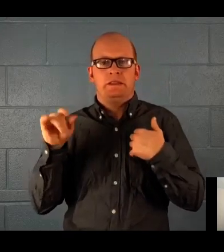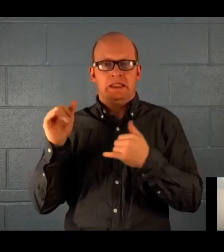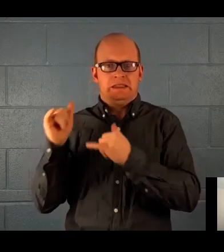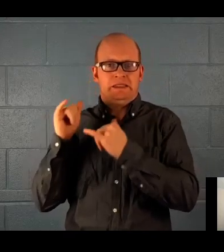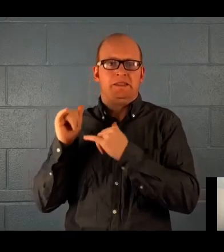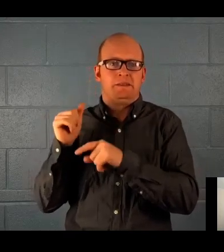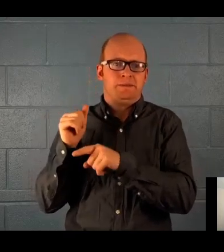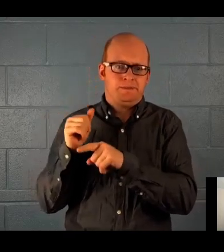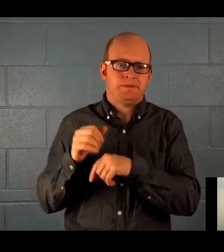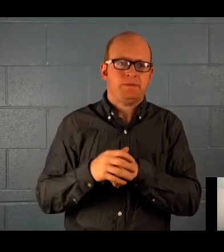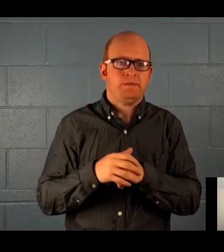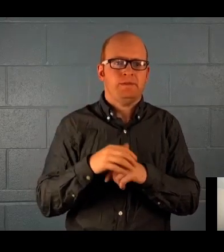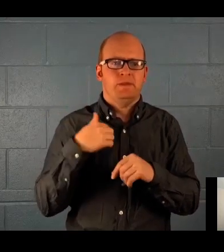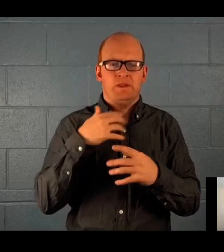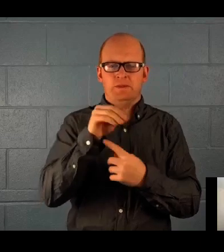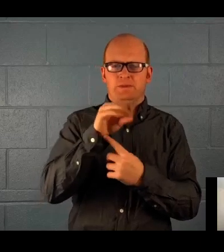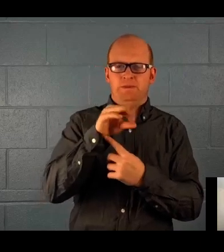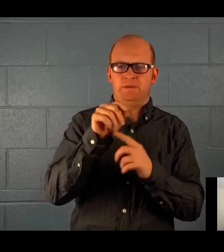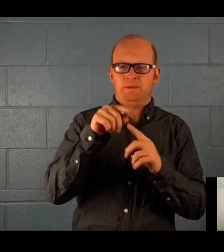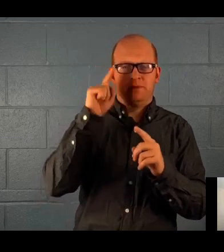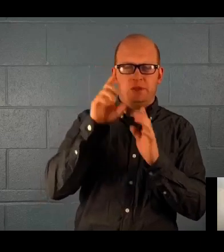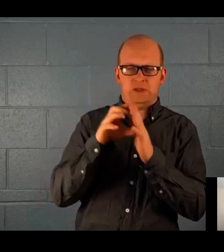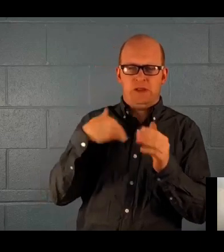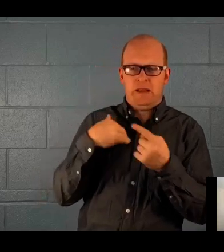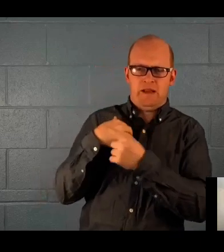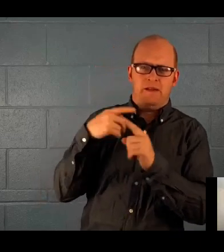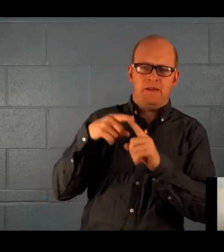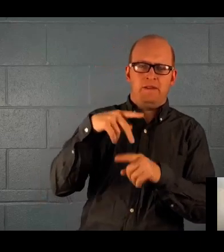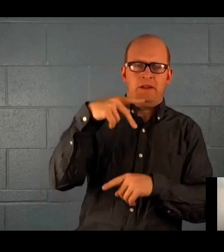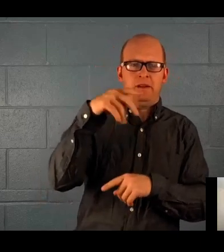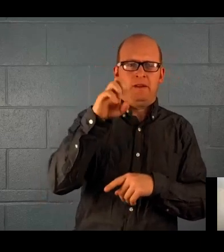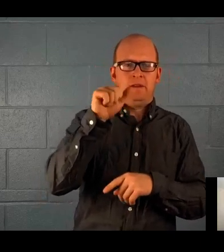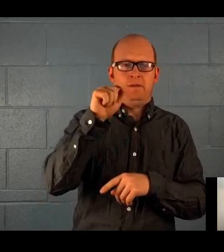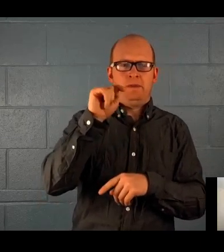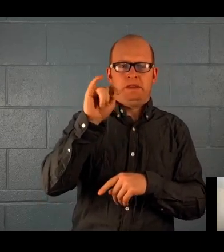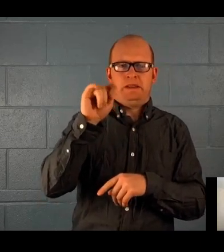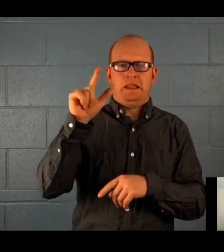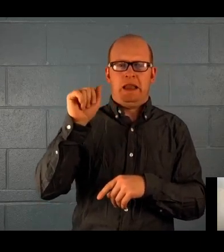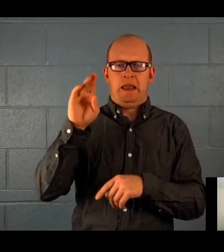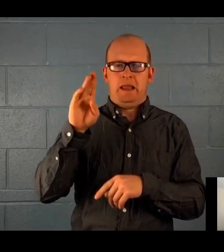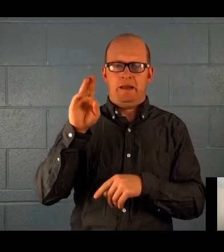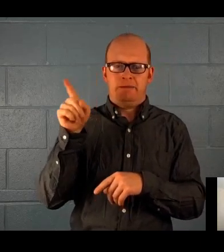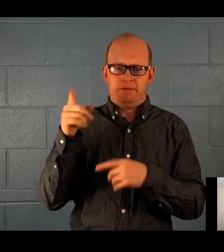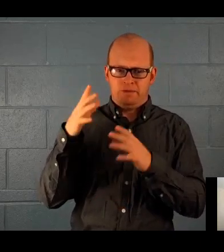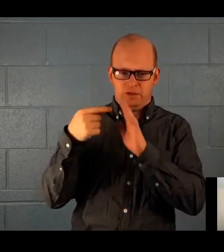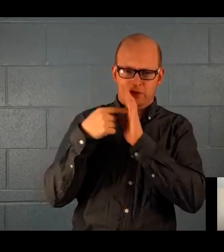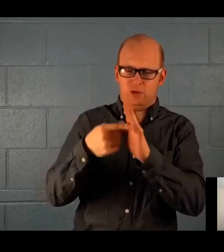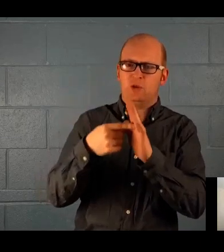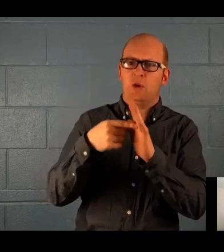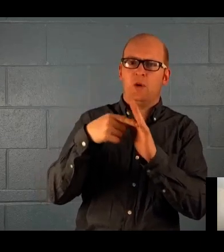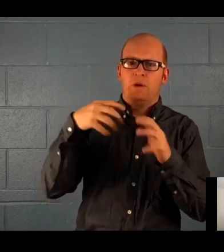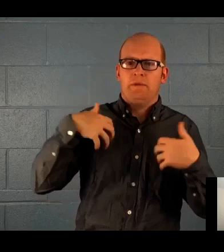has very nicely shown that in primate photoreceptors, which you can see here on the right-- This is in the cat retina.